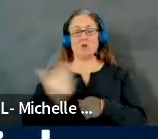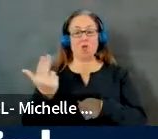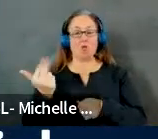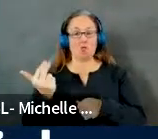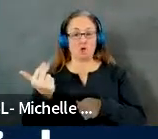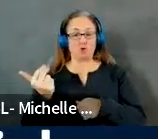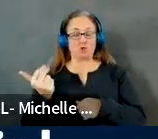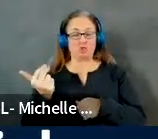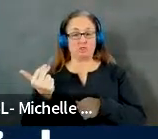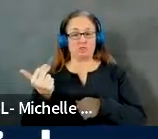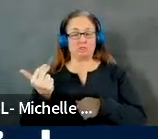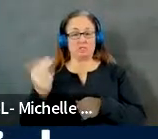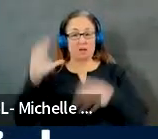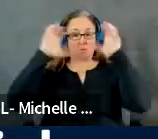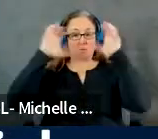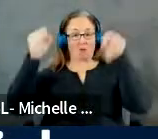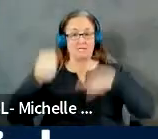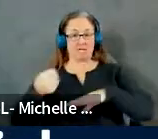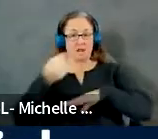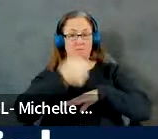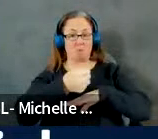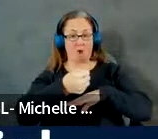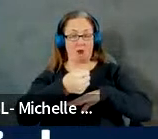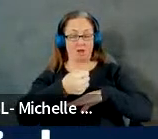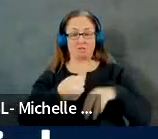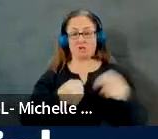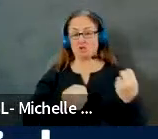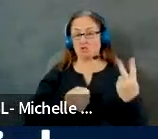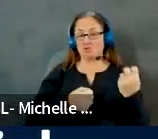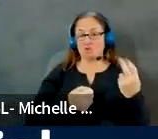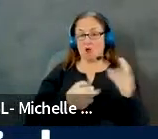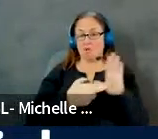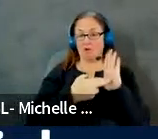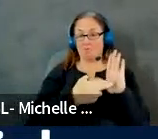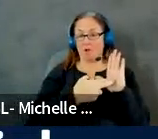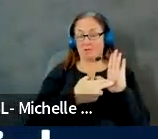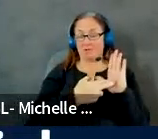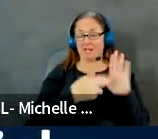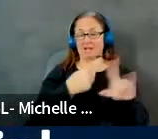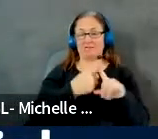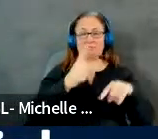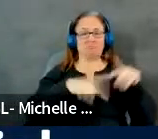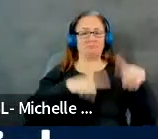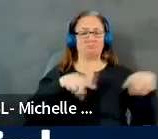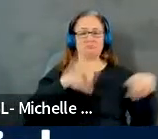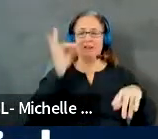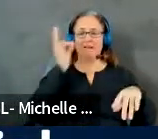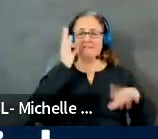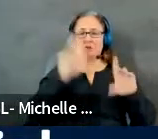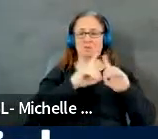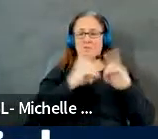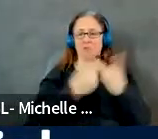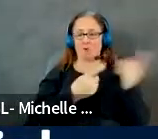appointed by the president and the other 12 are representatives from various federal departments.